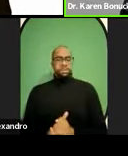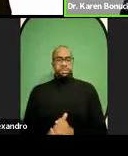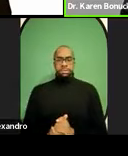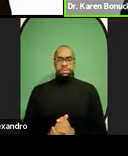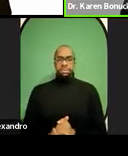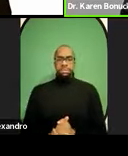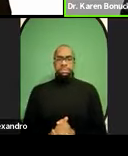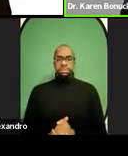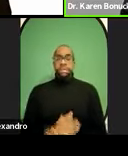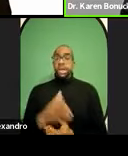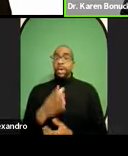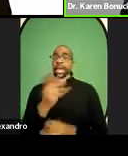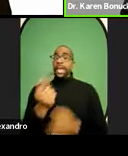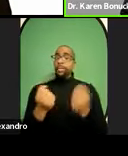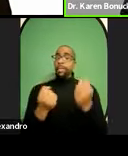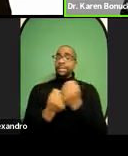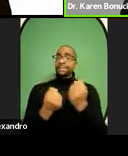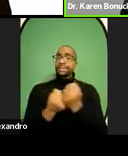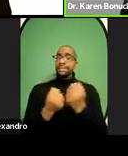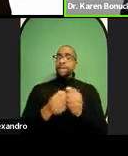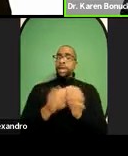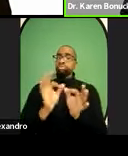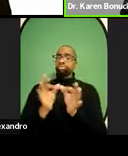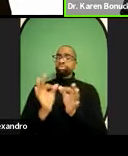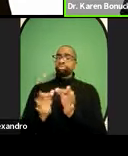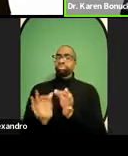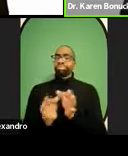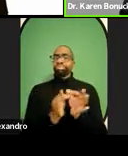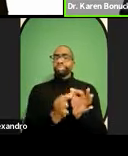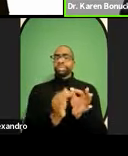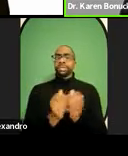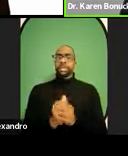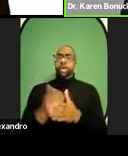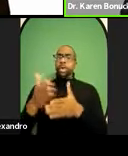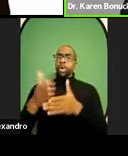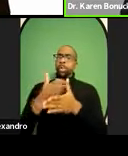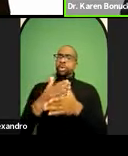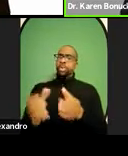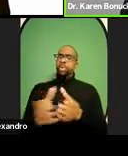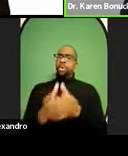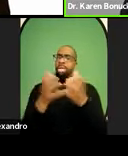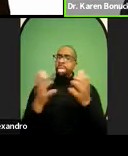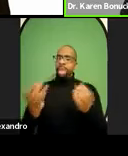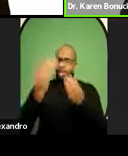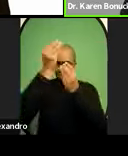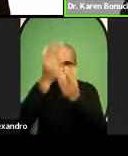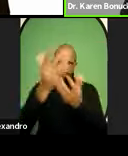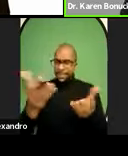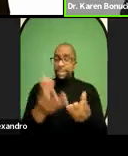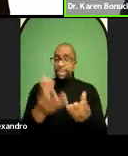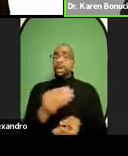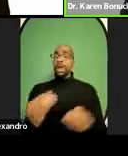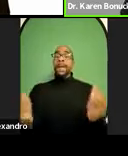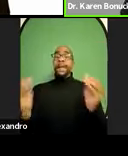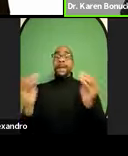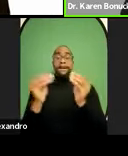with DD. DD in Spanish Mandarin an NGO in Spanish Mandarin and English. And we've also supported translated And we've also supported translations. We also share.